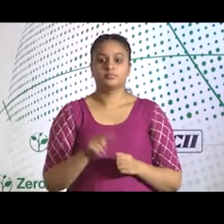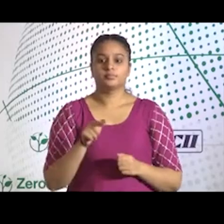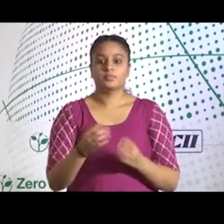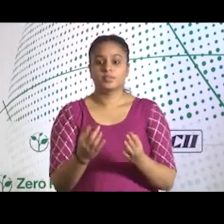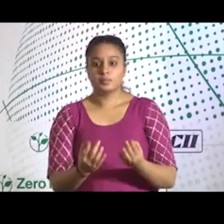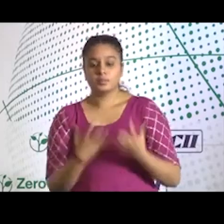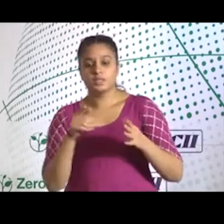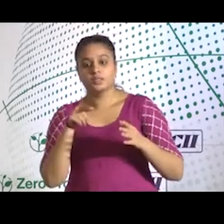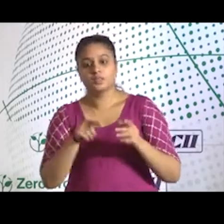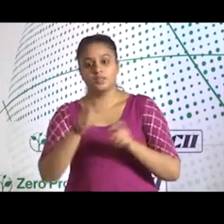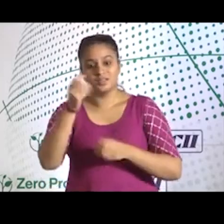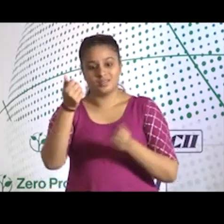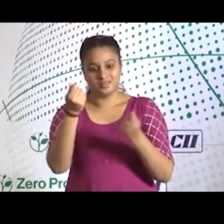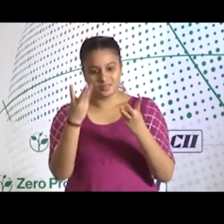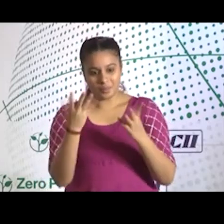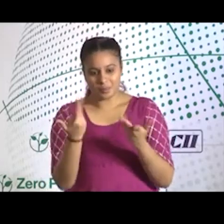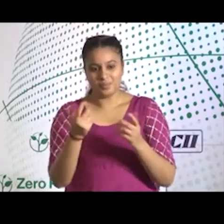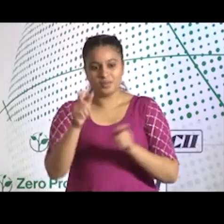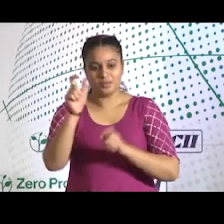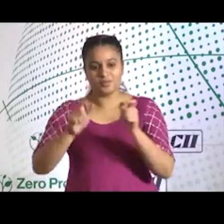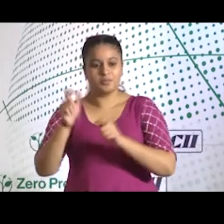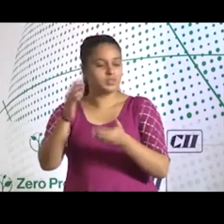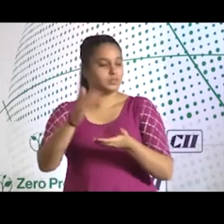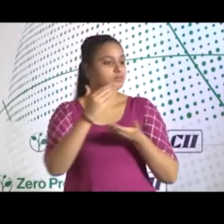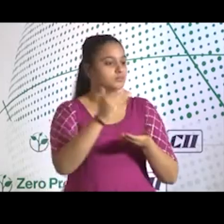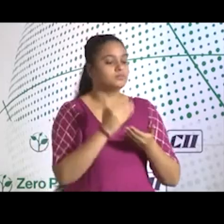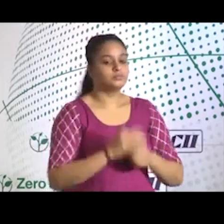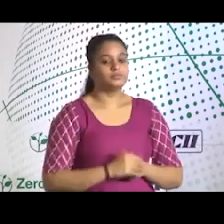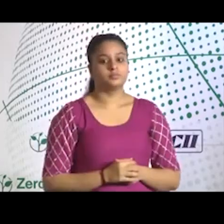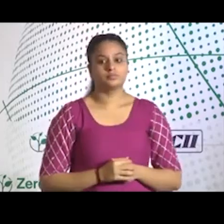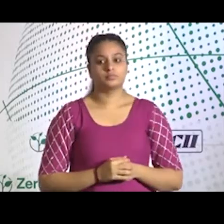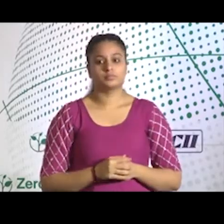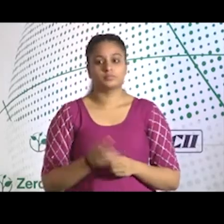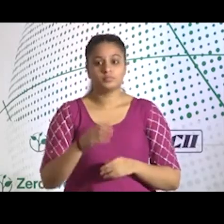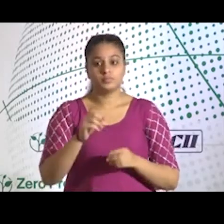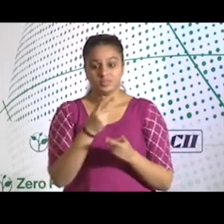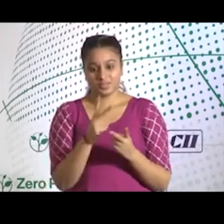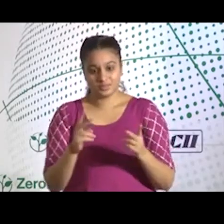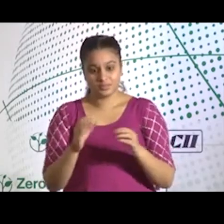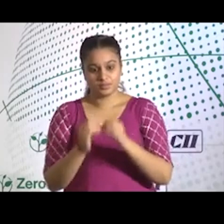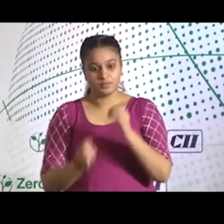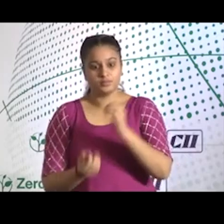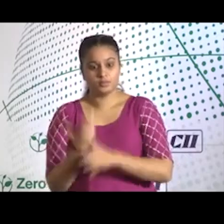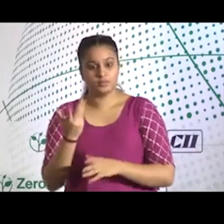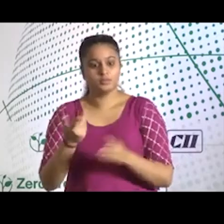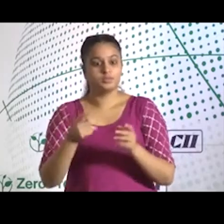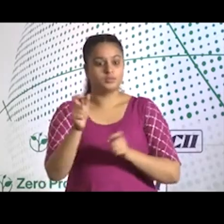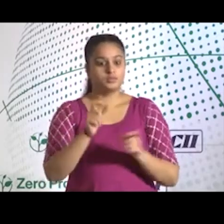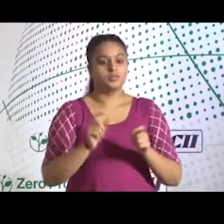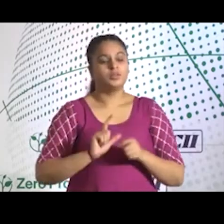One and number of awards in being an extremely welcoming organization for people with disabilities. But we have a long way to go.